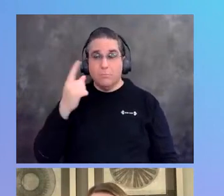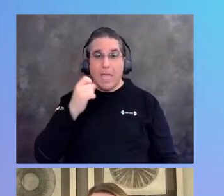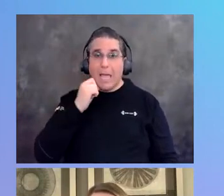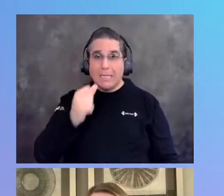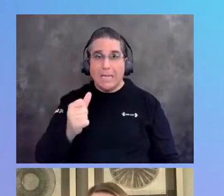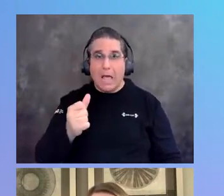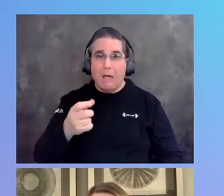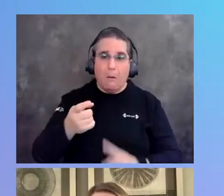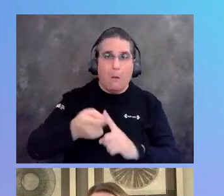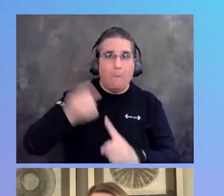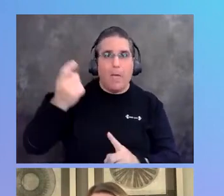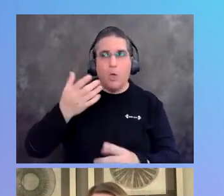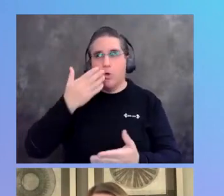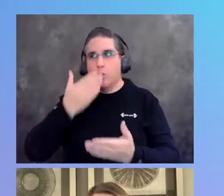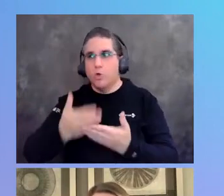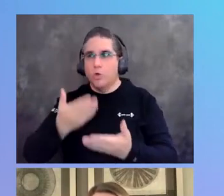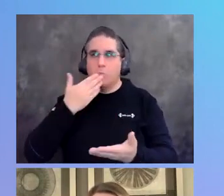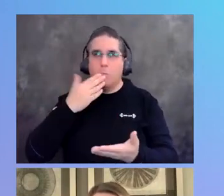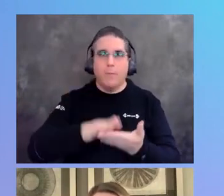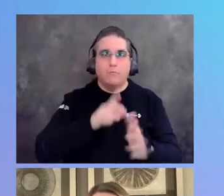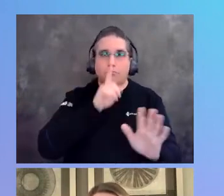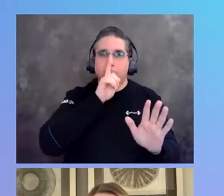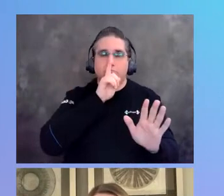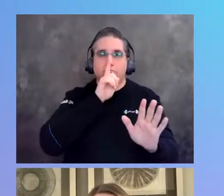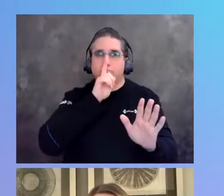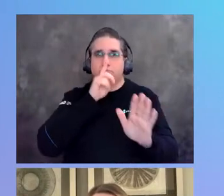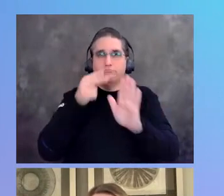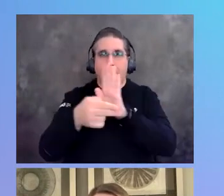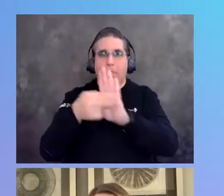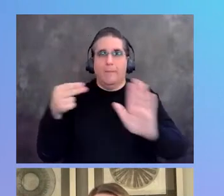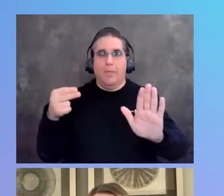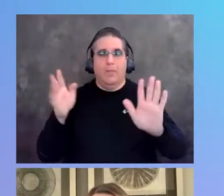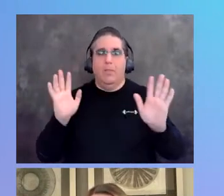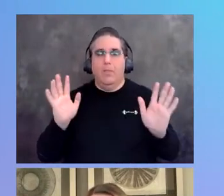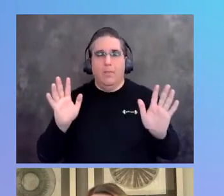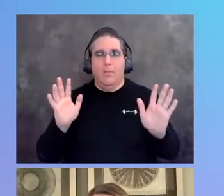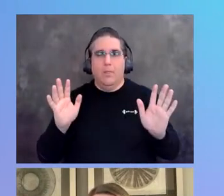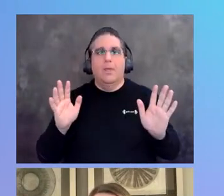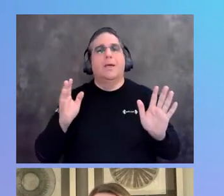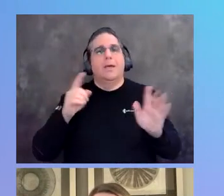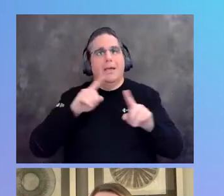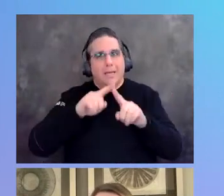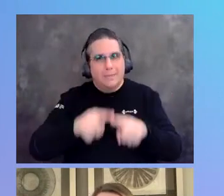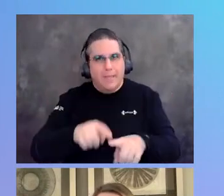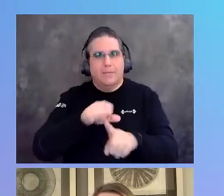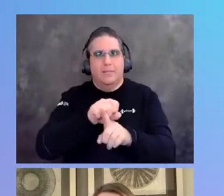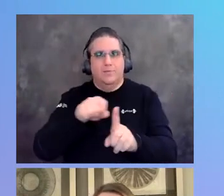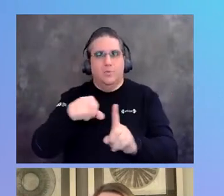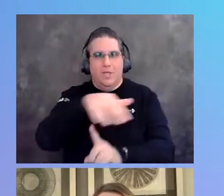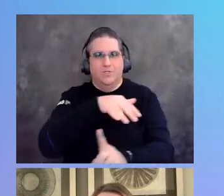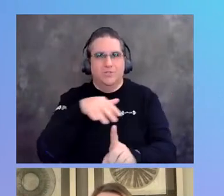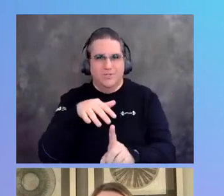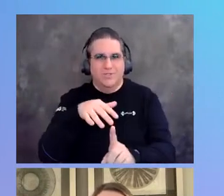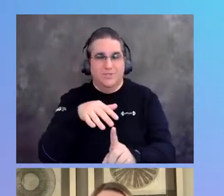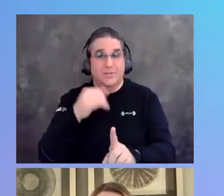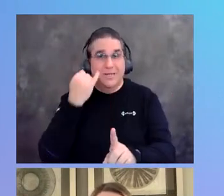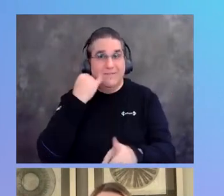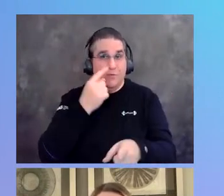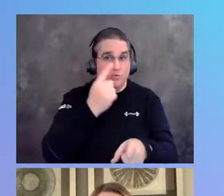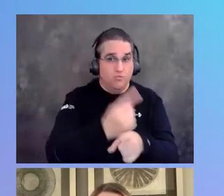There's not like an inherent value in that. But it's either the right tool and the right circumstance. When the right